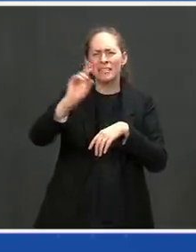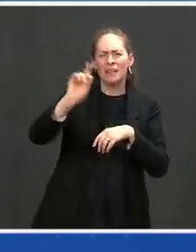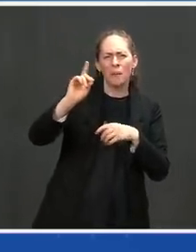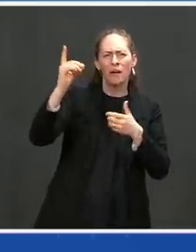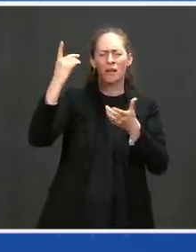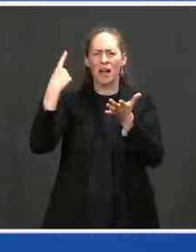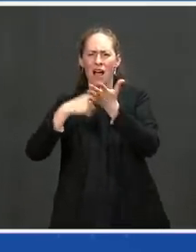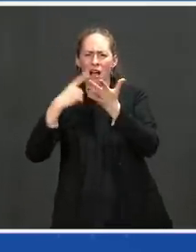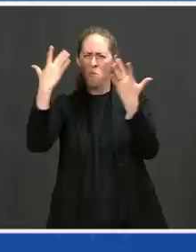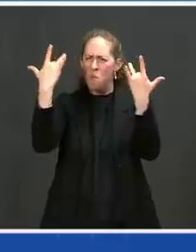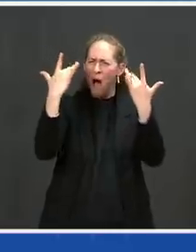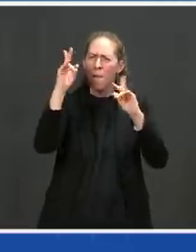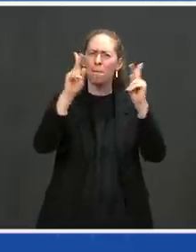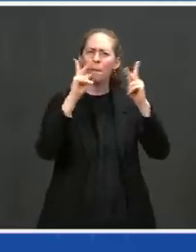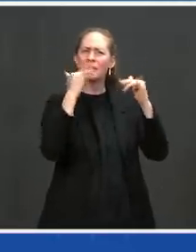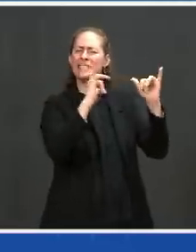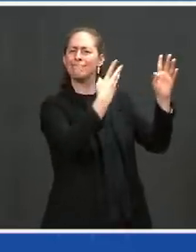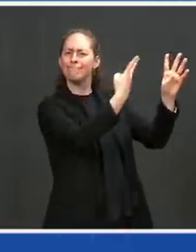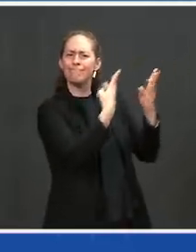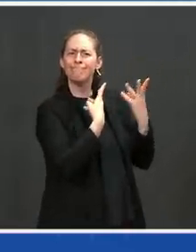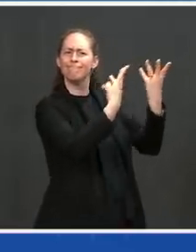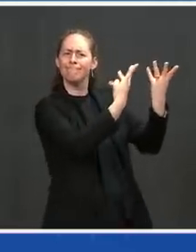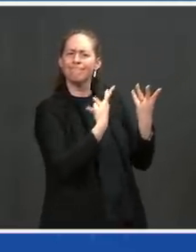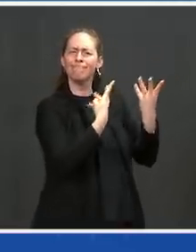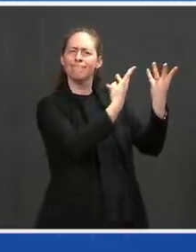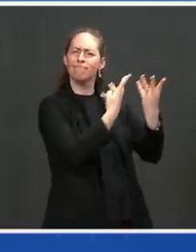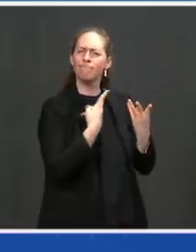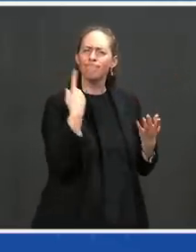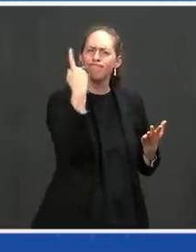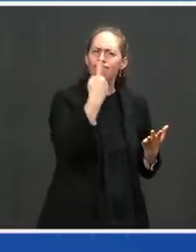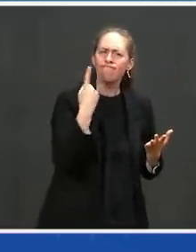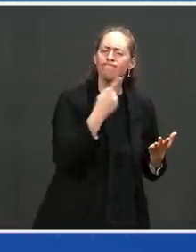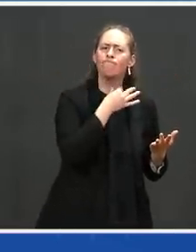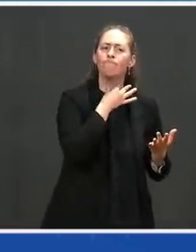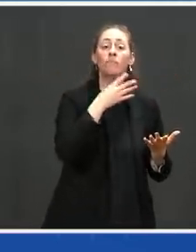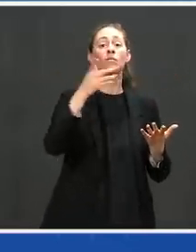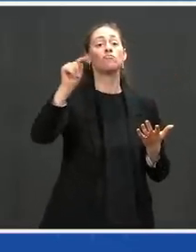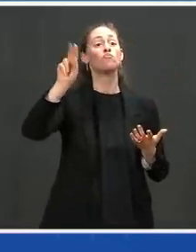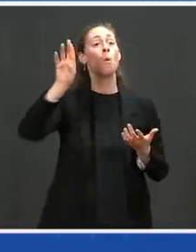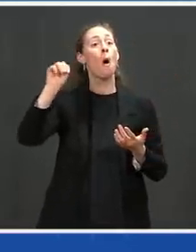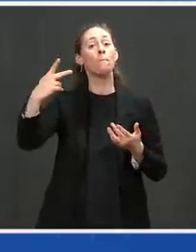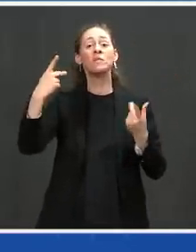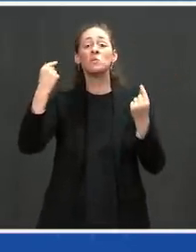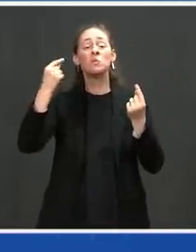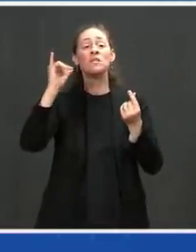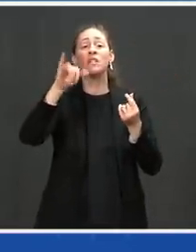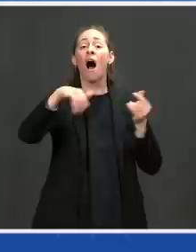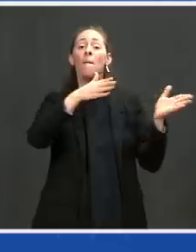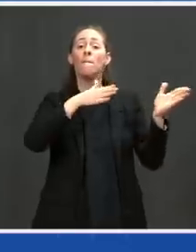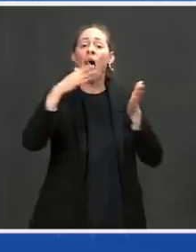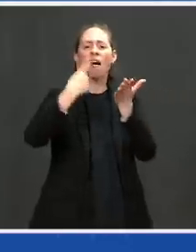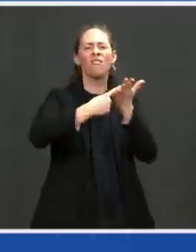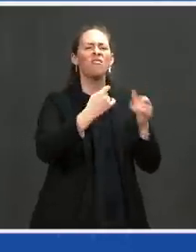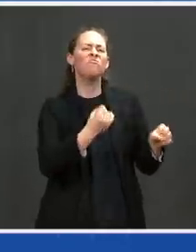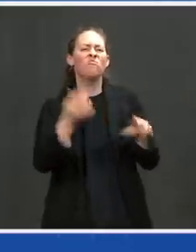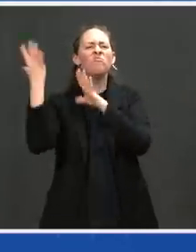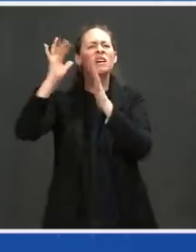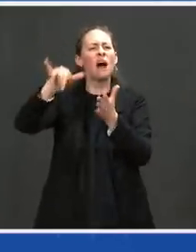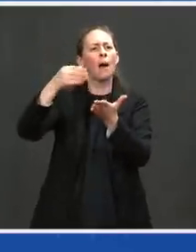What did Trump do? He eliminated that funding. He didn't use it. He didn't do it. And in addition to that, what he did --